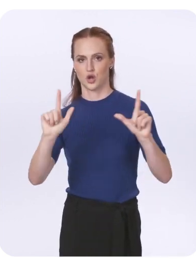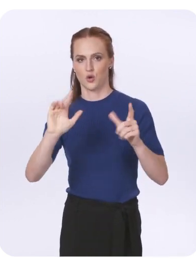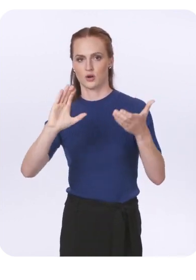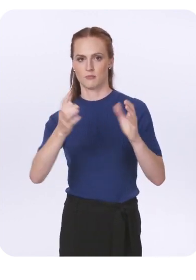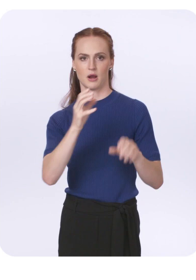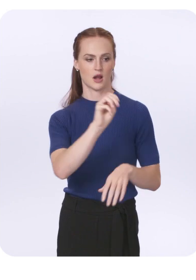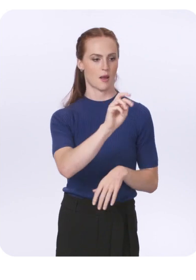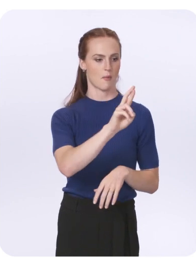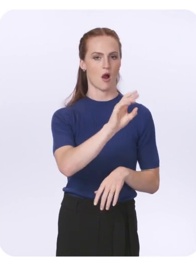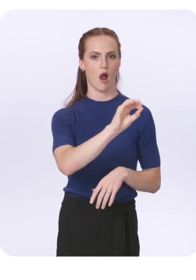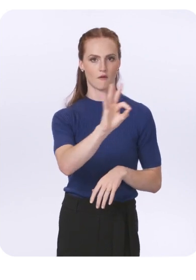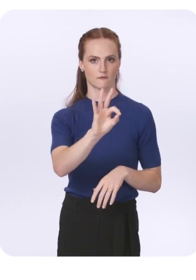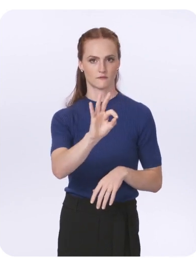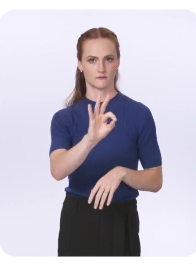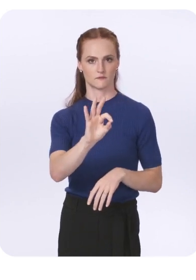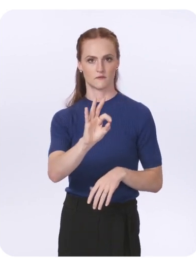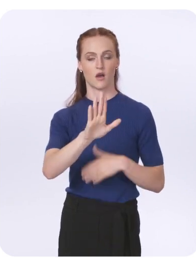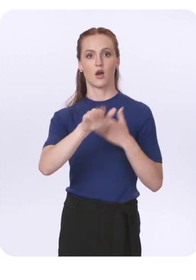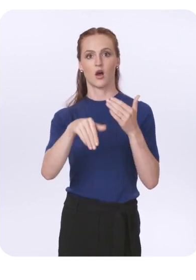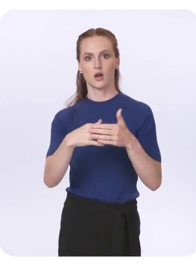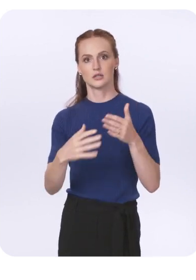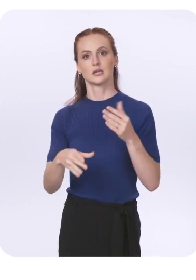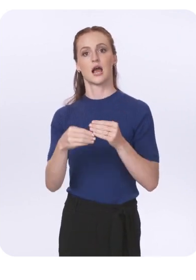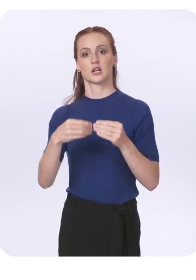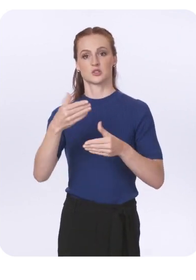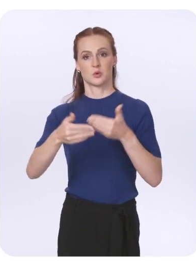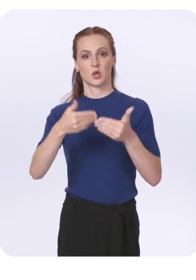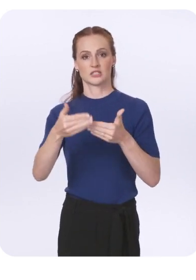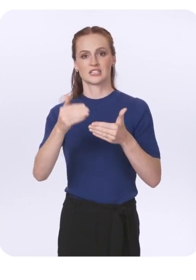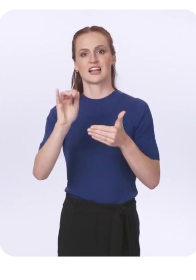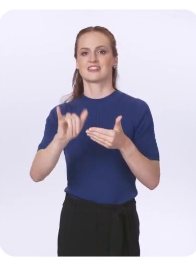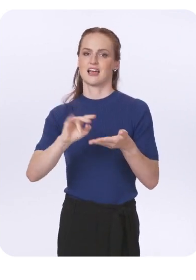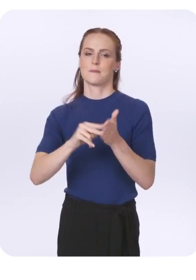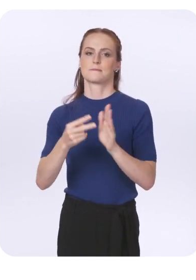compared to with MRF. And all that extra processing will contribute